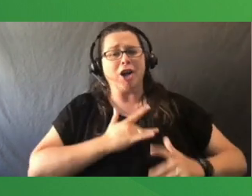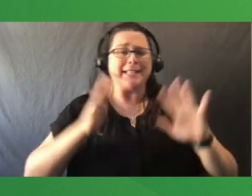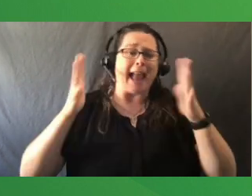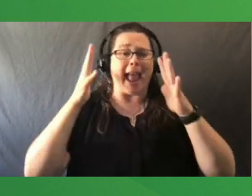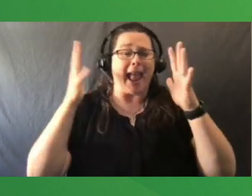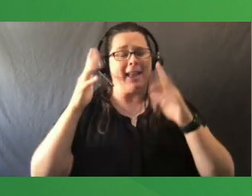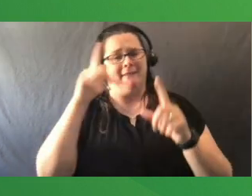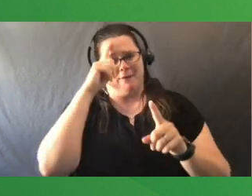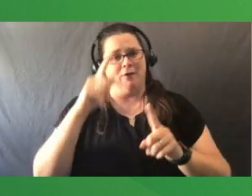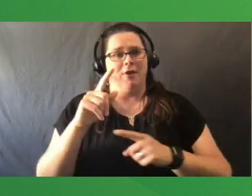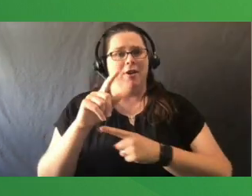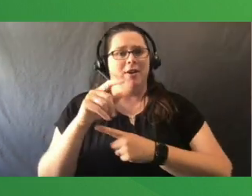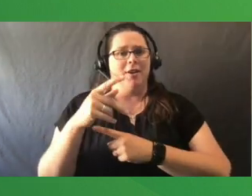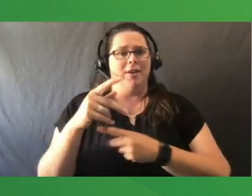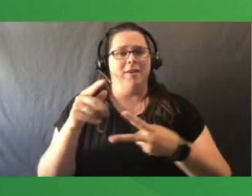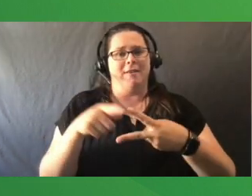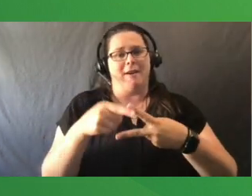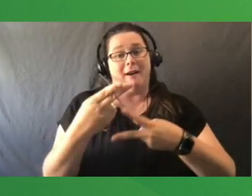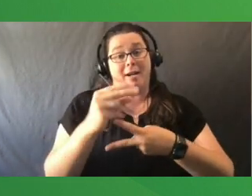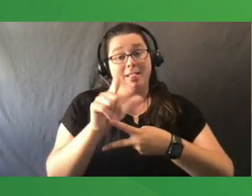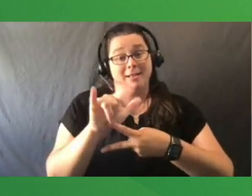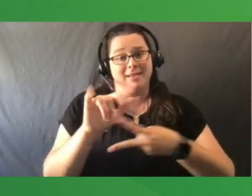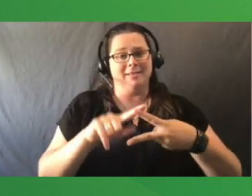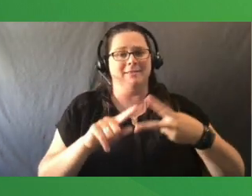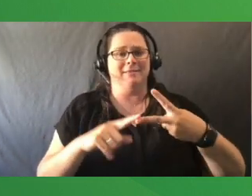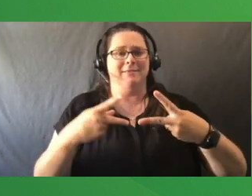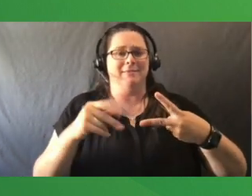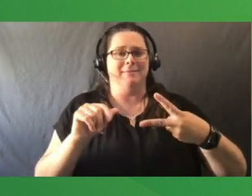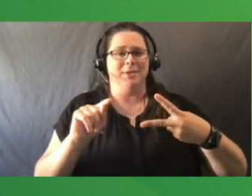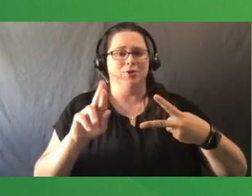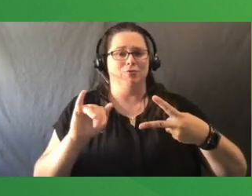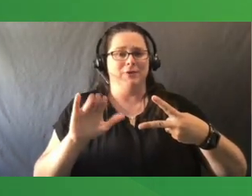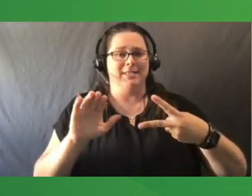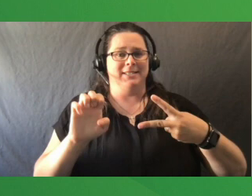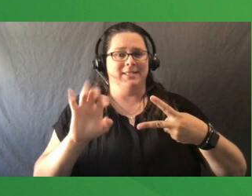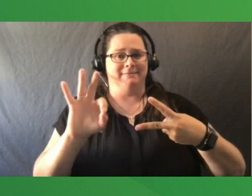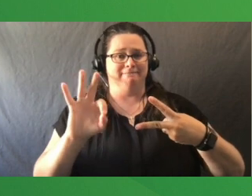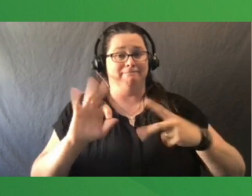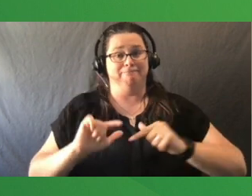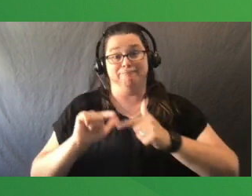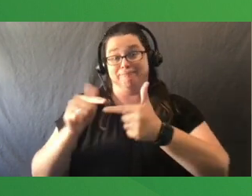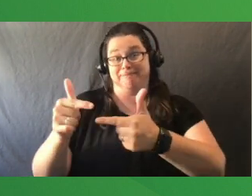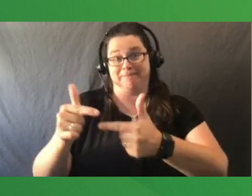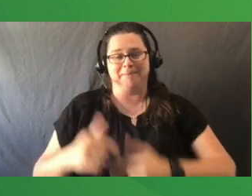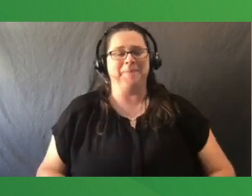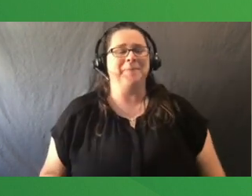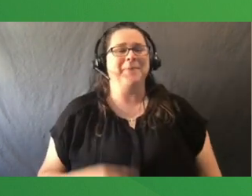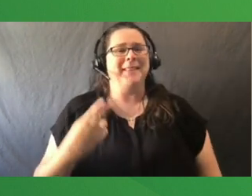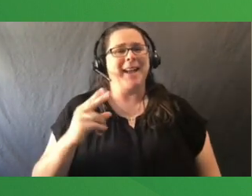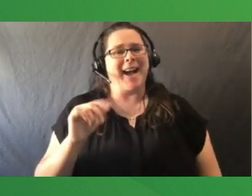I'm gonna shift it over to them. Hi, all. Thanks.